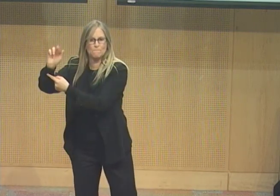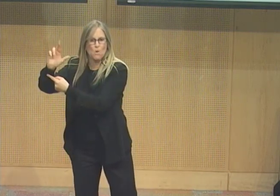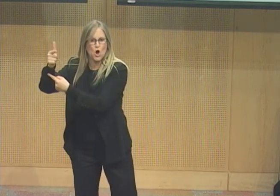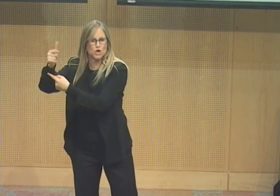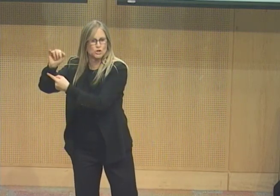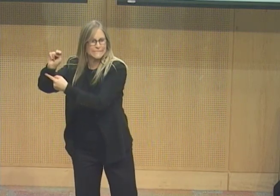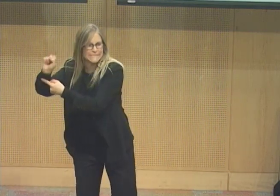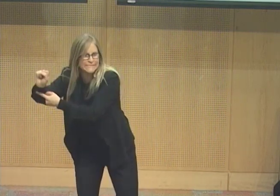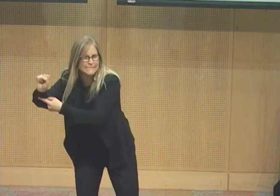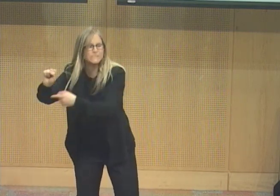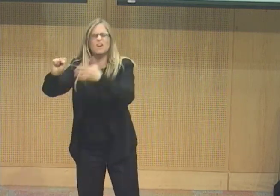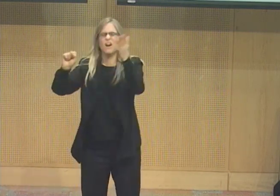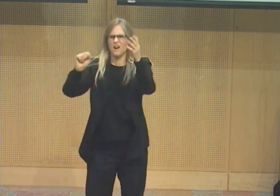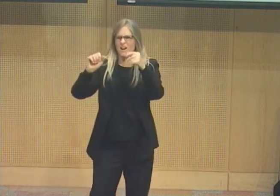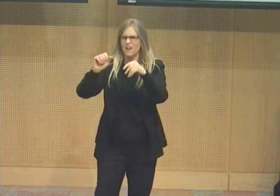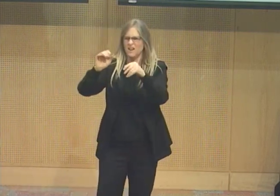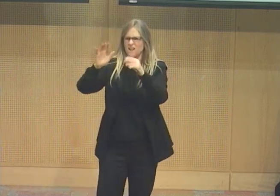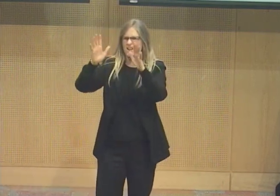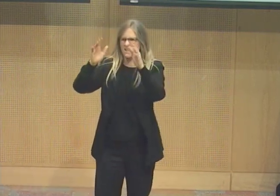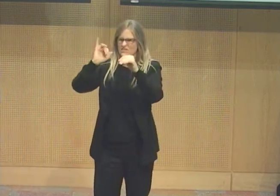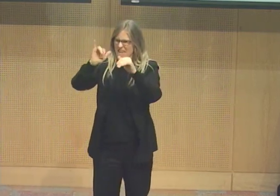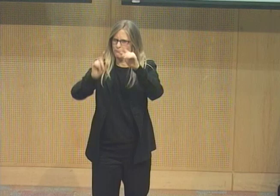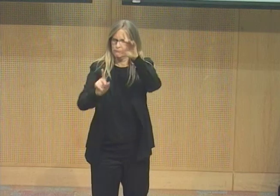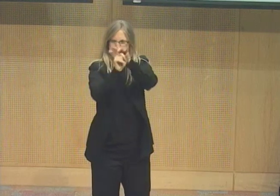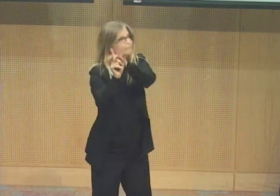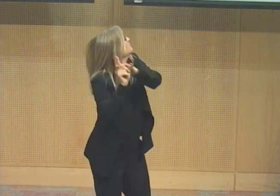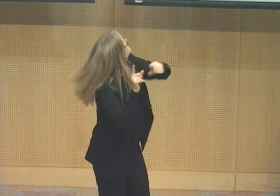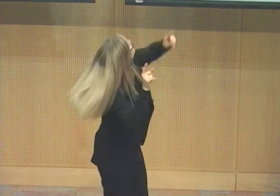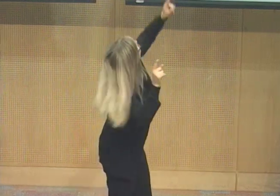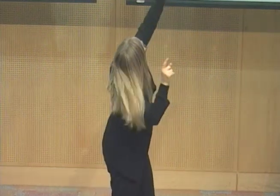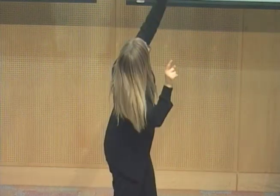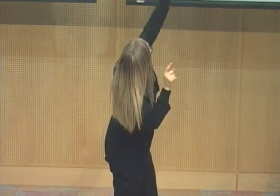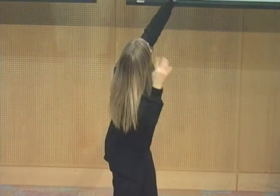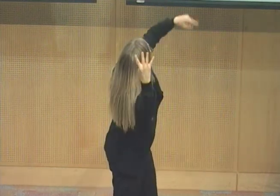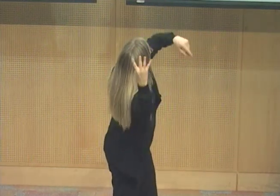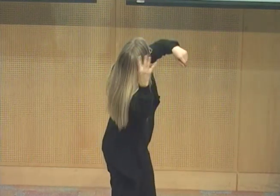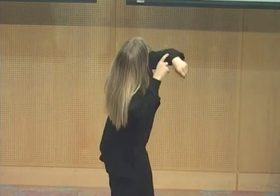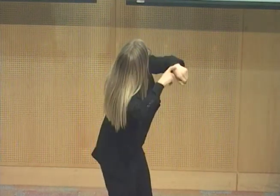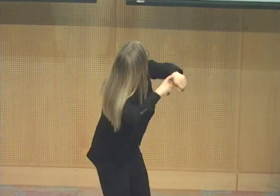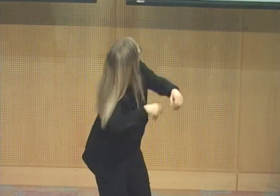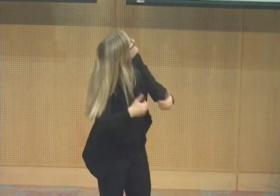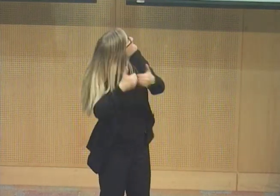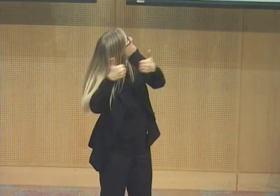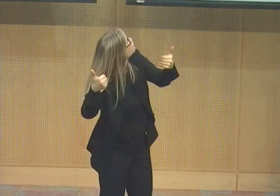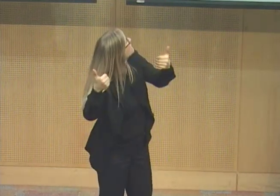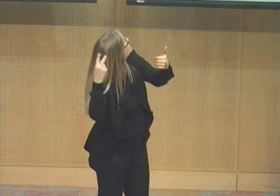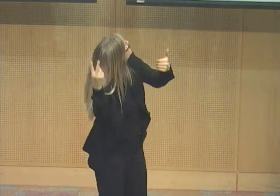"Living within the margins." Phrases like that appeared a total of four times.